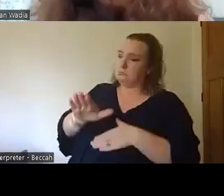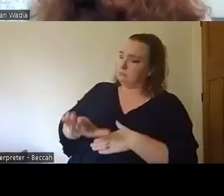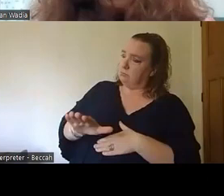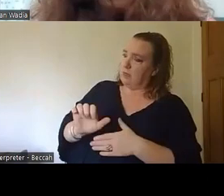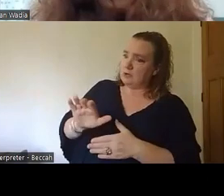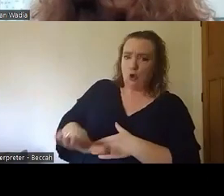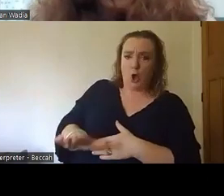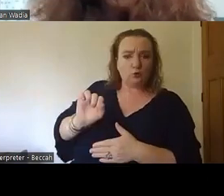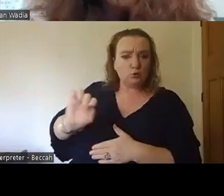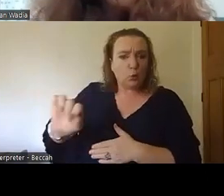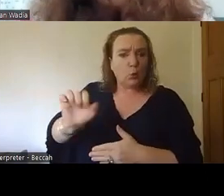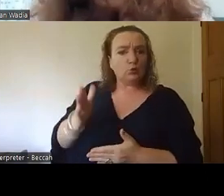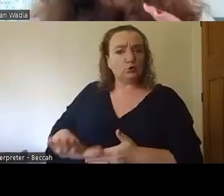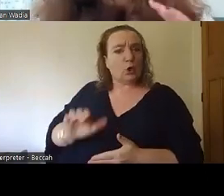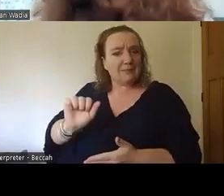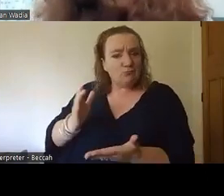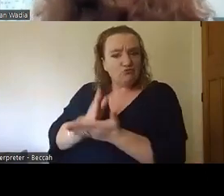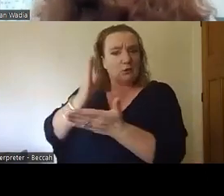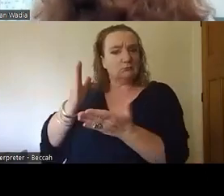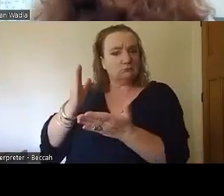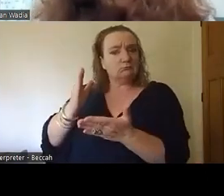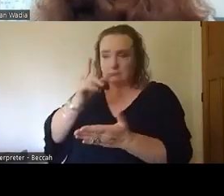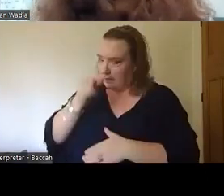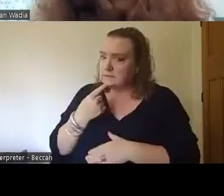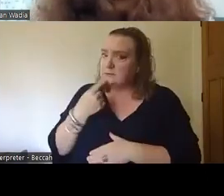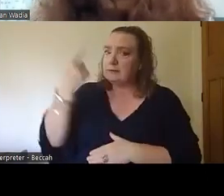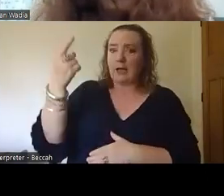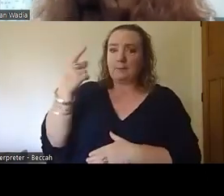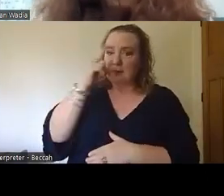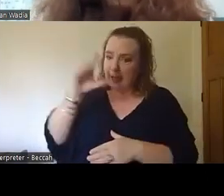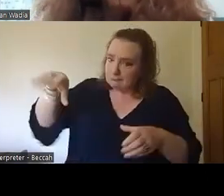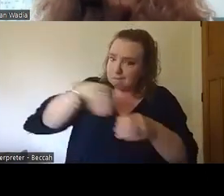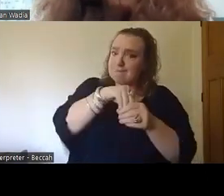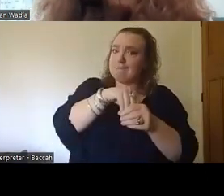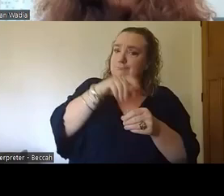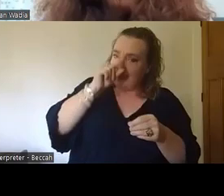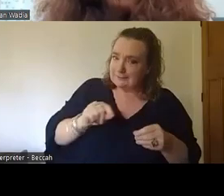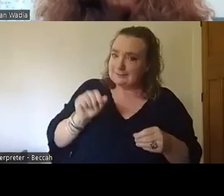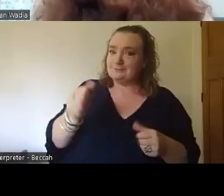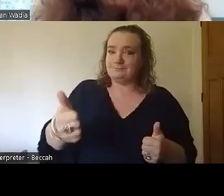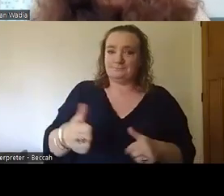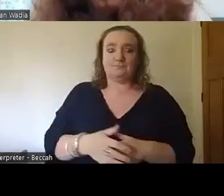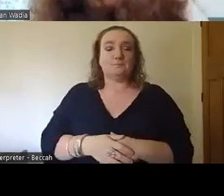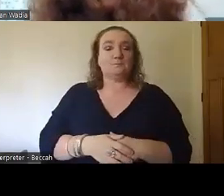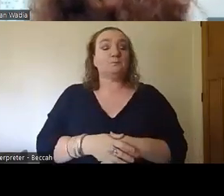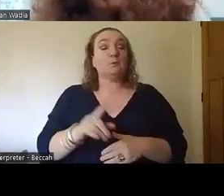and you know, create opportunities for them to speak up, and participate in different spaces. And ultimately community building